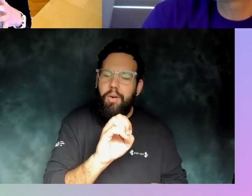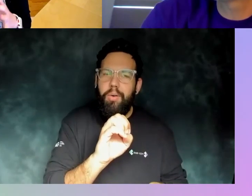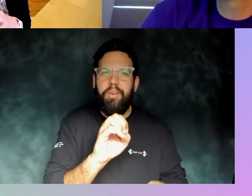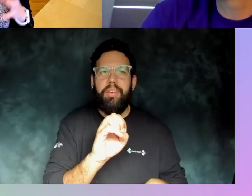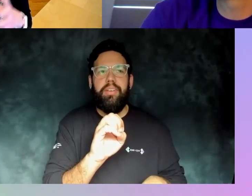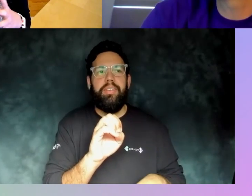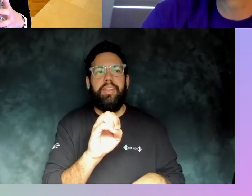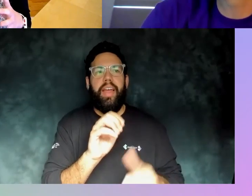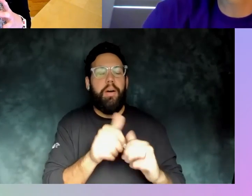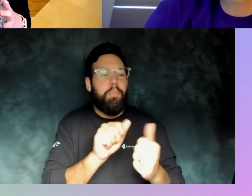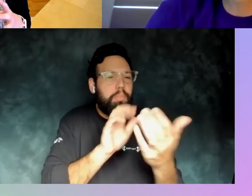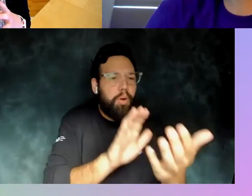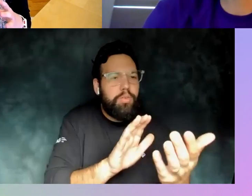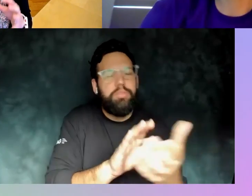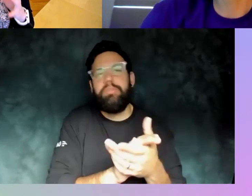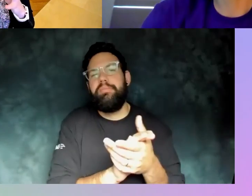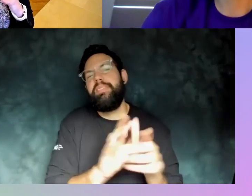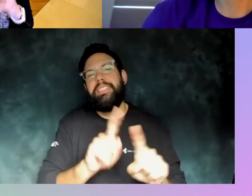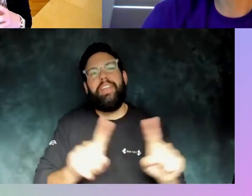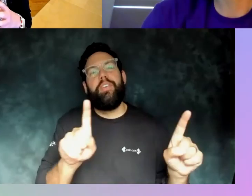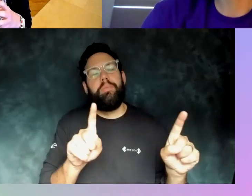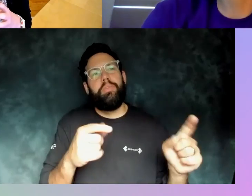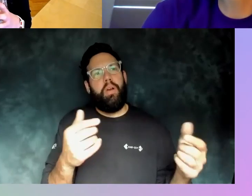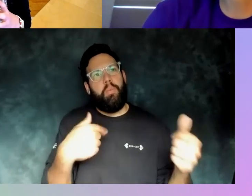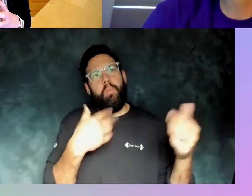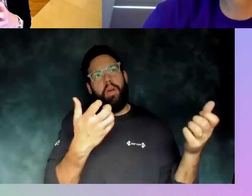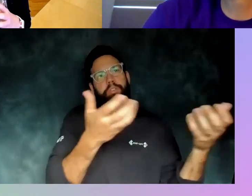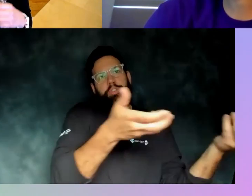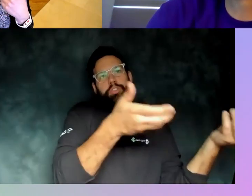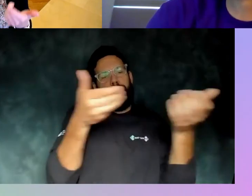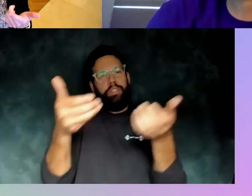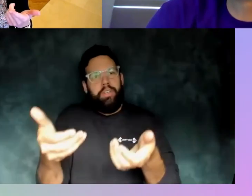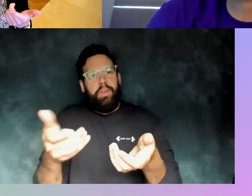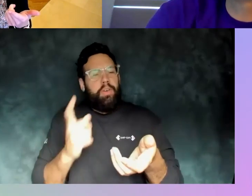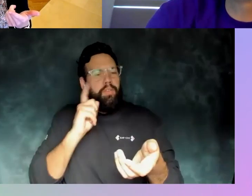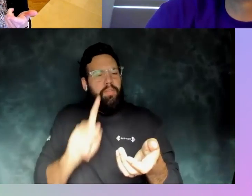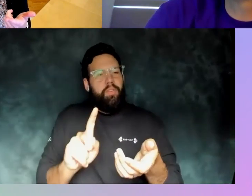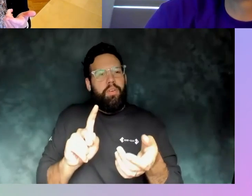to building accessible products, pick your battles,